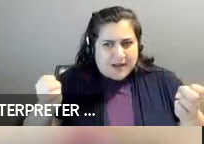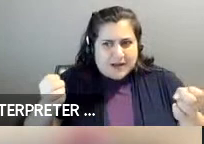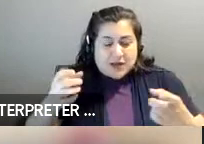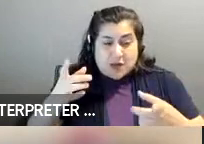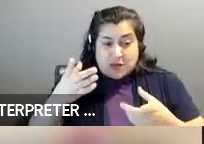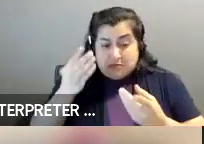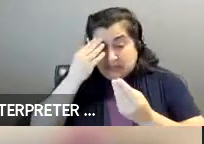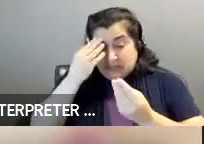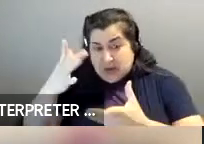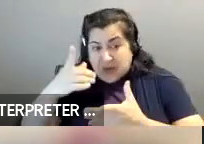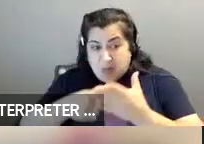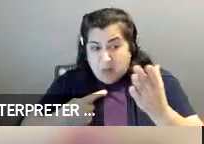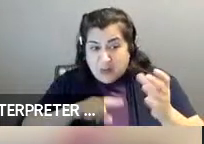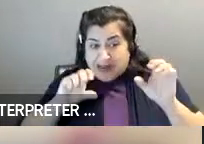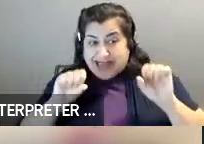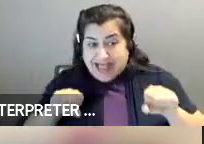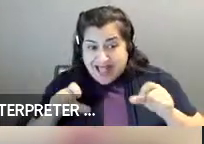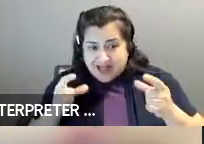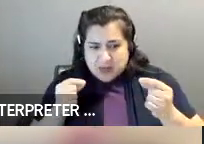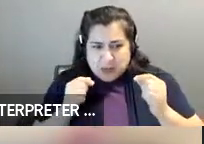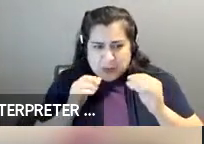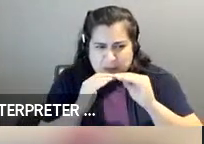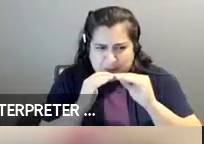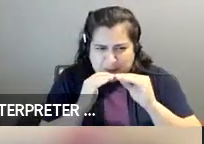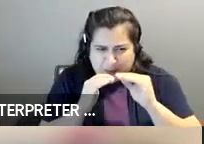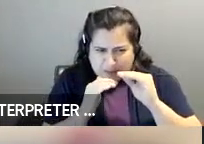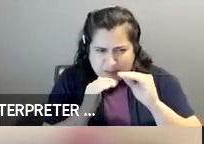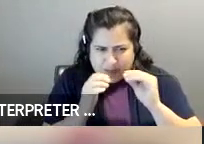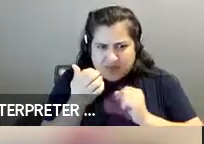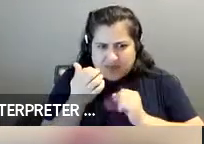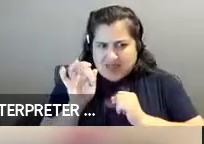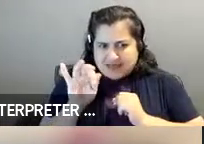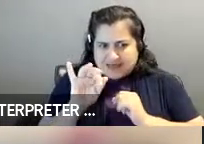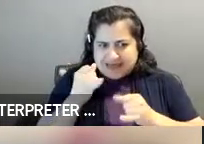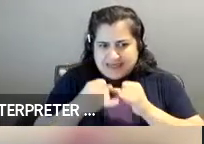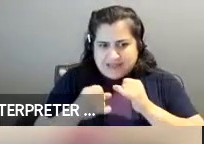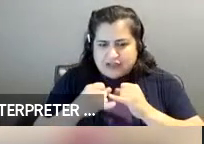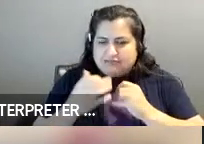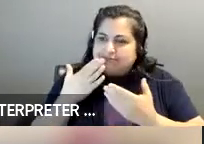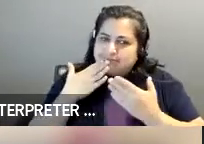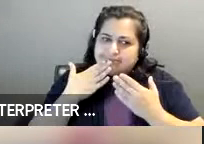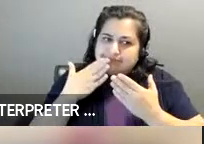Bobby Stinnette: All right, thank you for your comment.